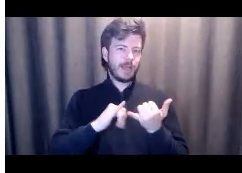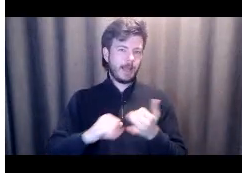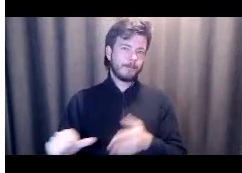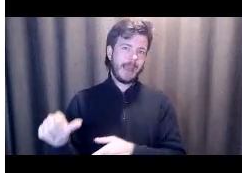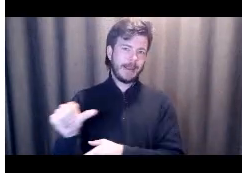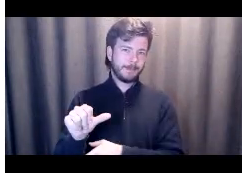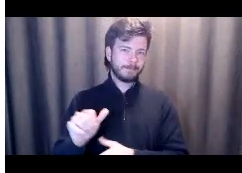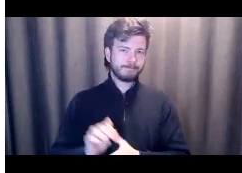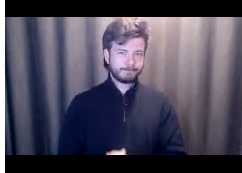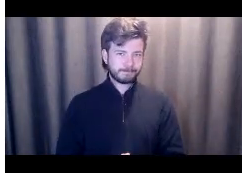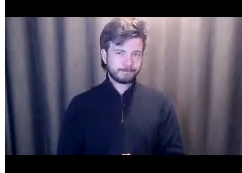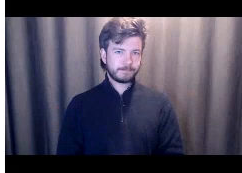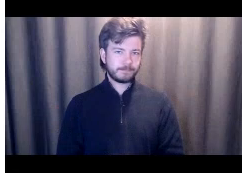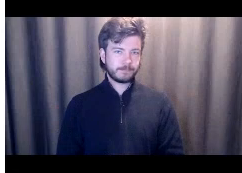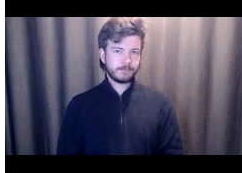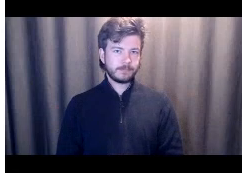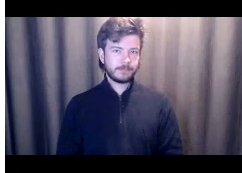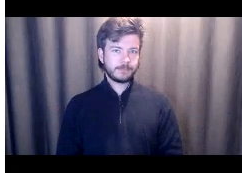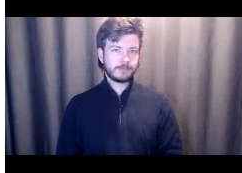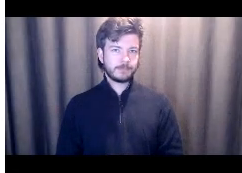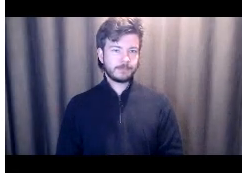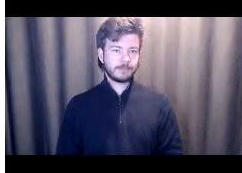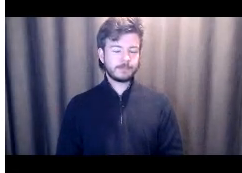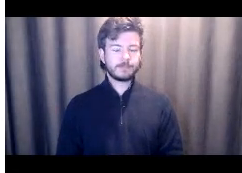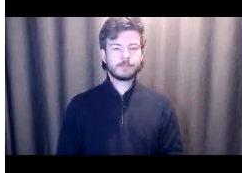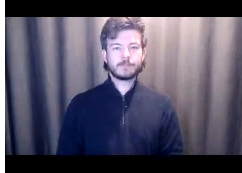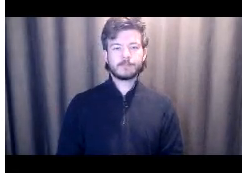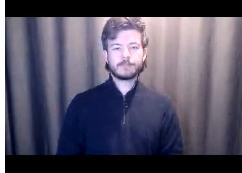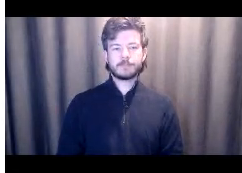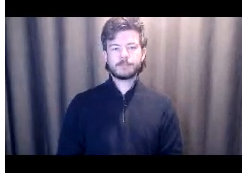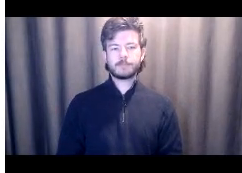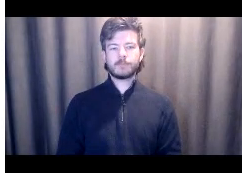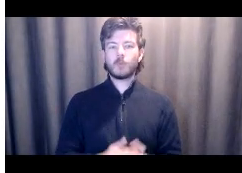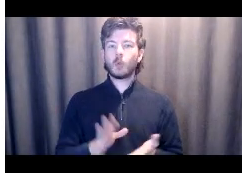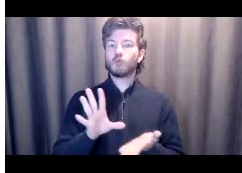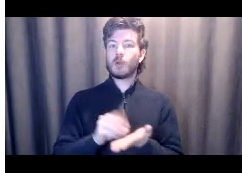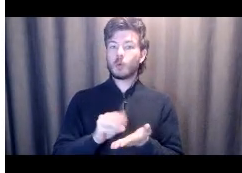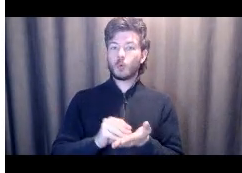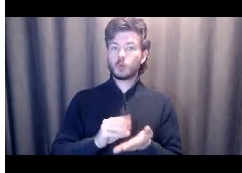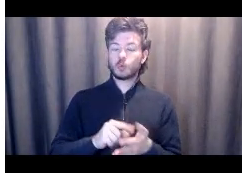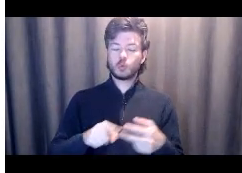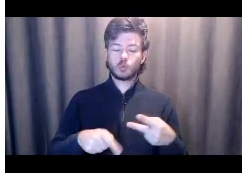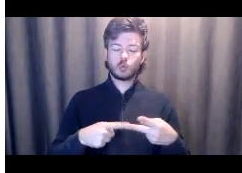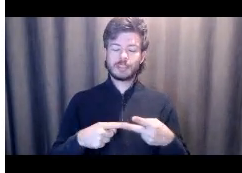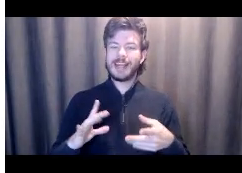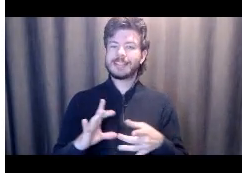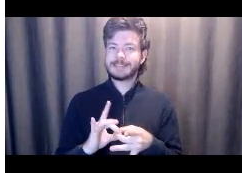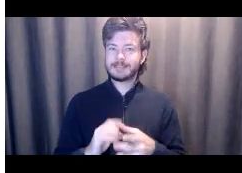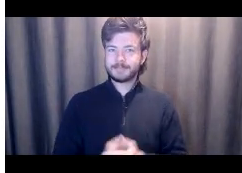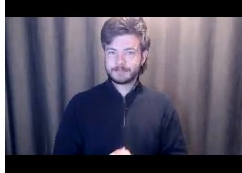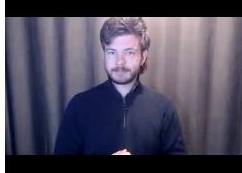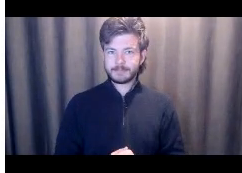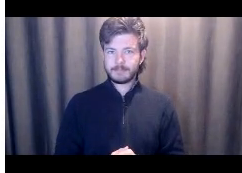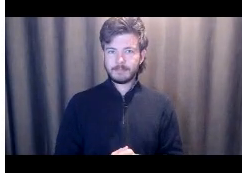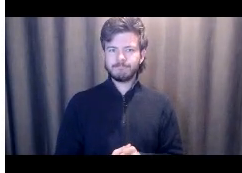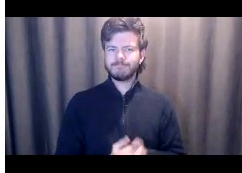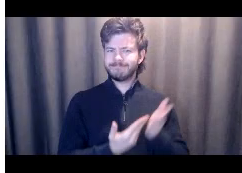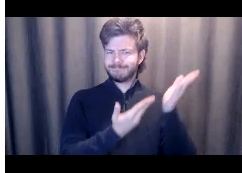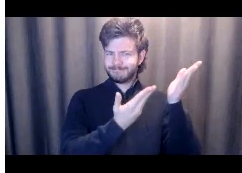Resources and links. We have many resources that are available on our website